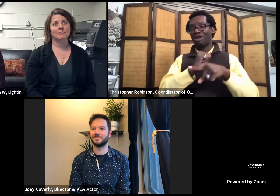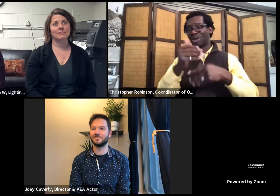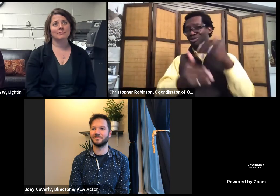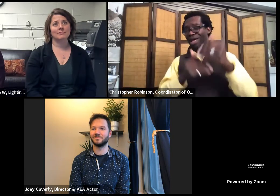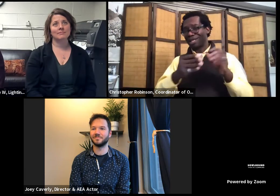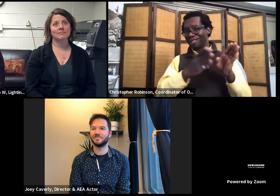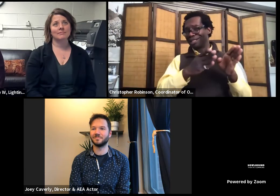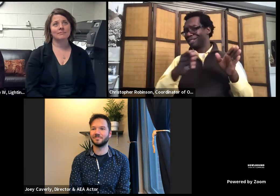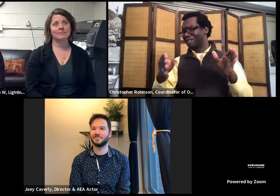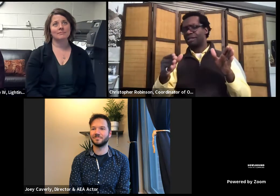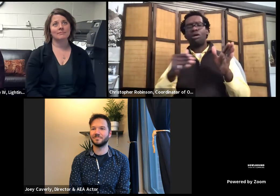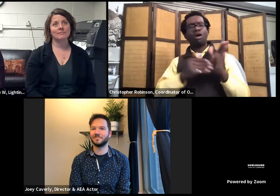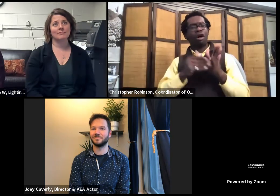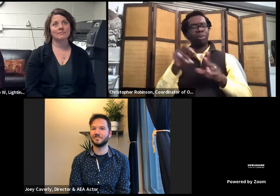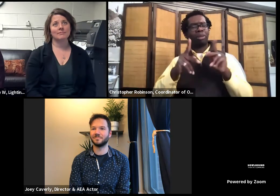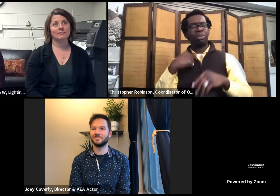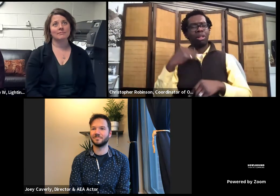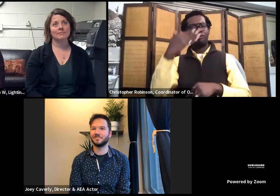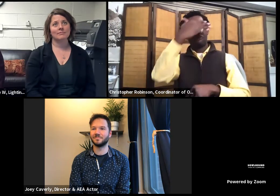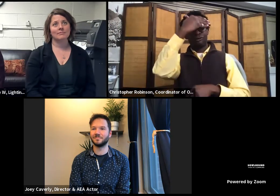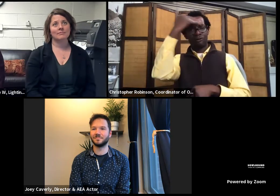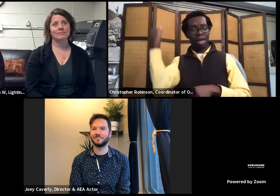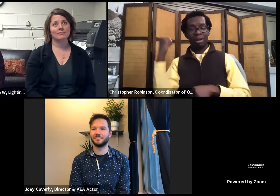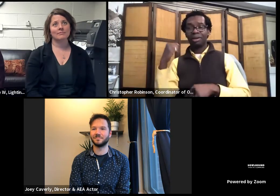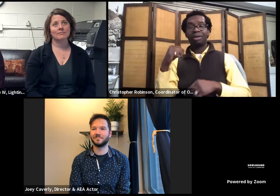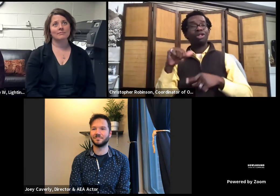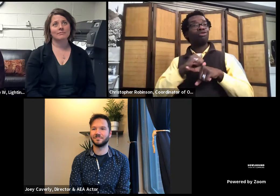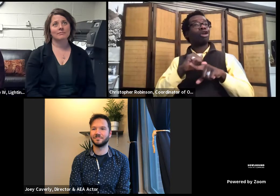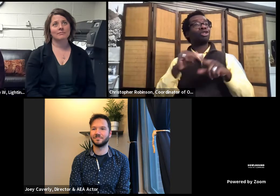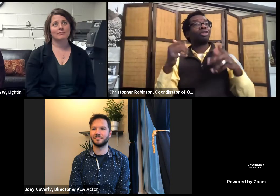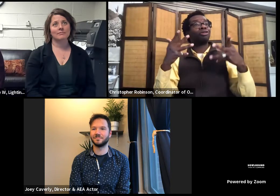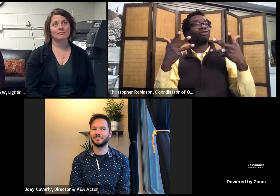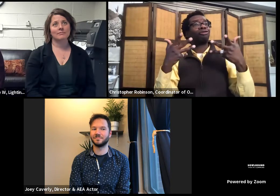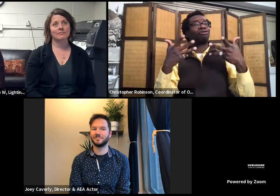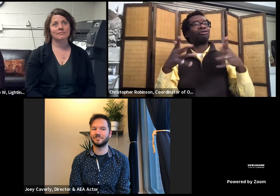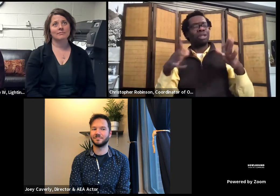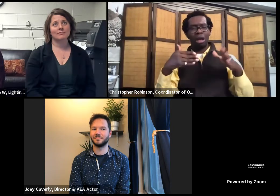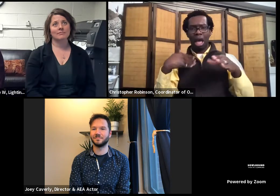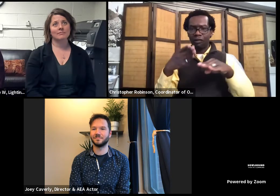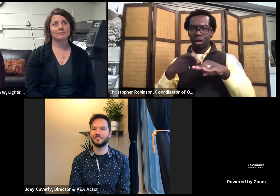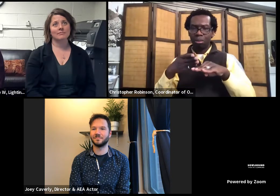scheduling for the production process, often people forget that the rehearsal,